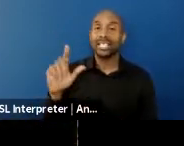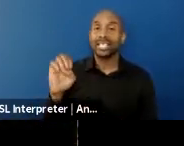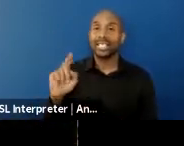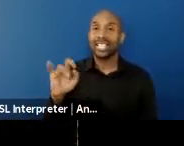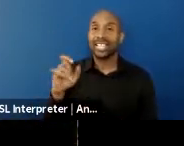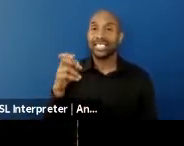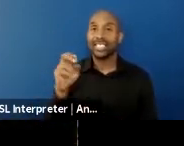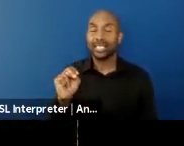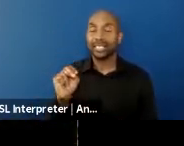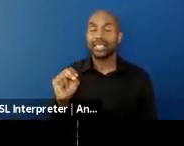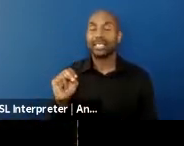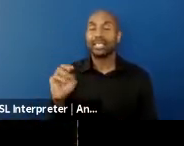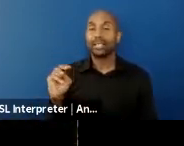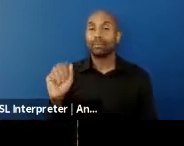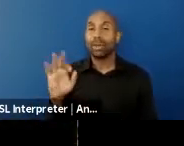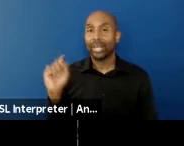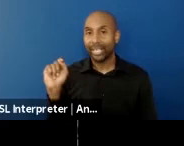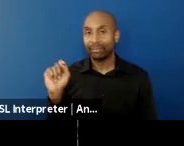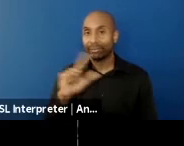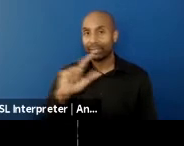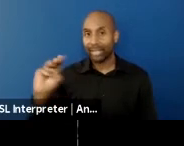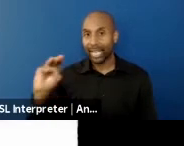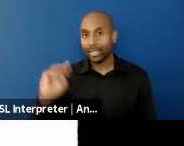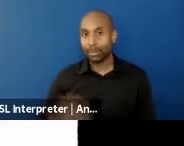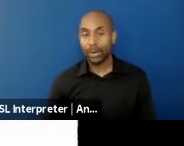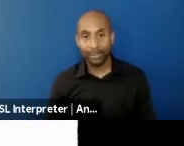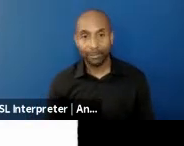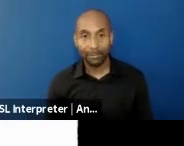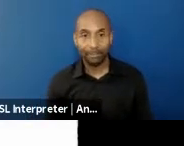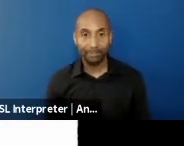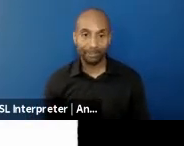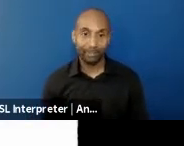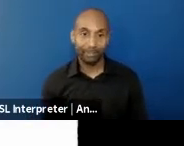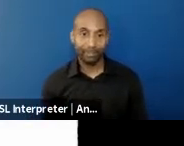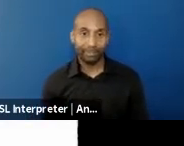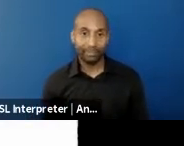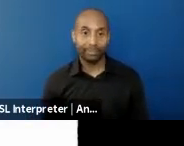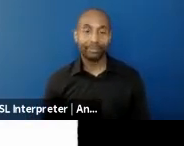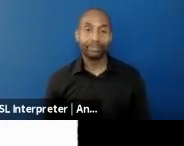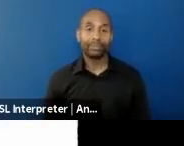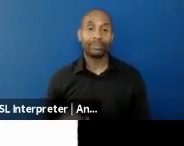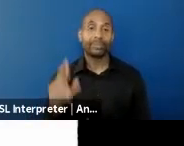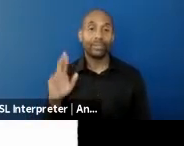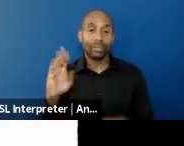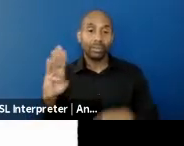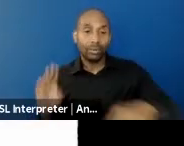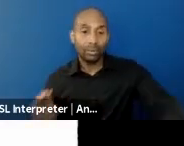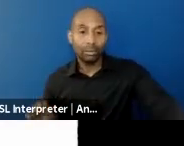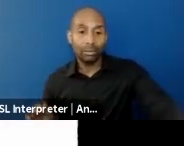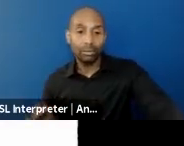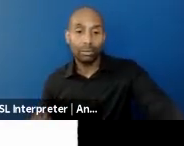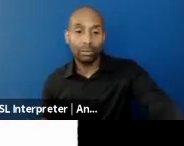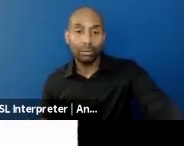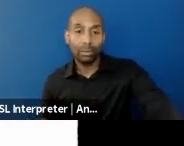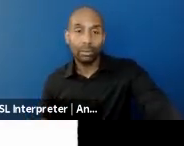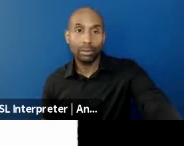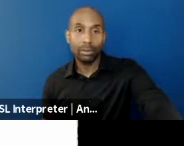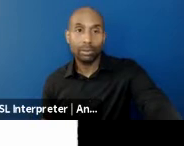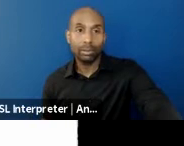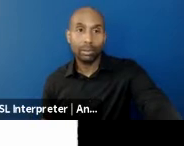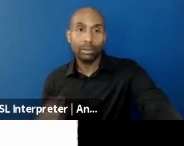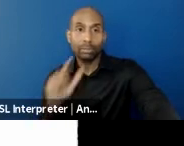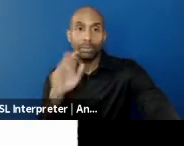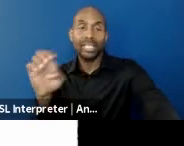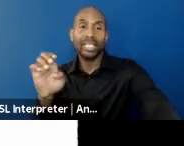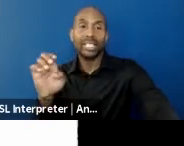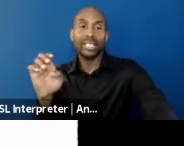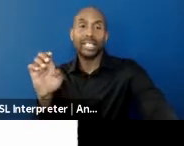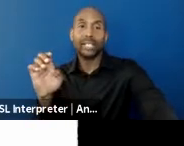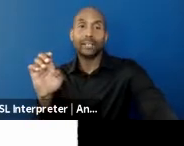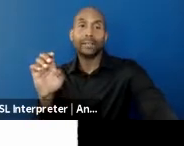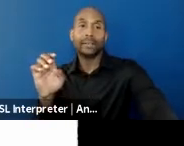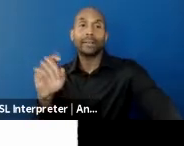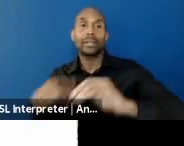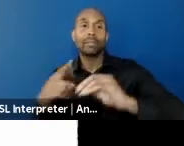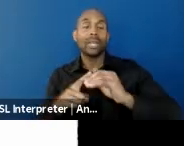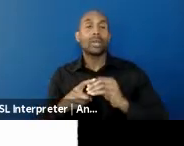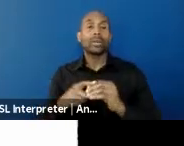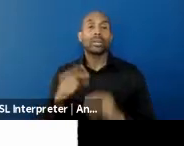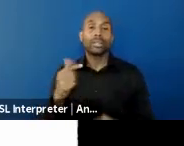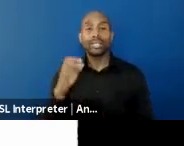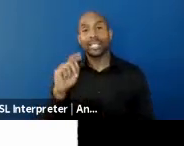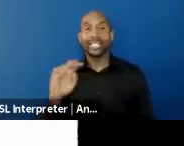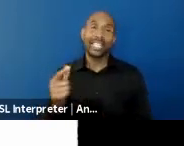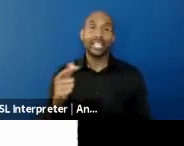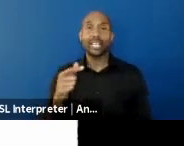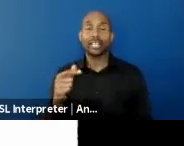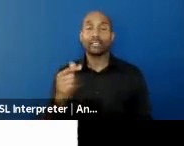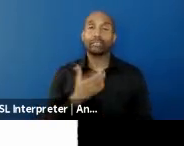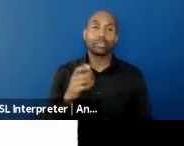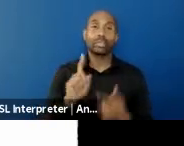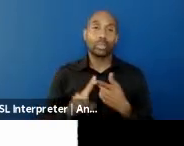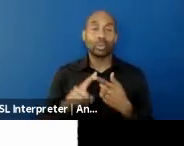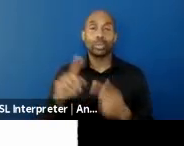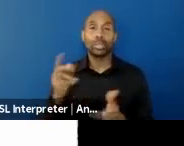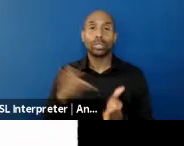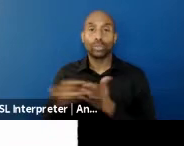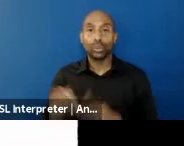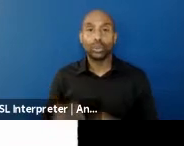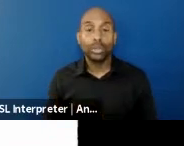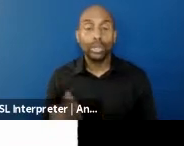Rob: This is Rob Lee from I wanted to chime in on some memories of Lexington